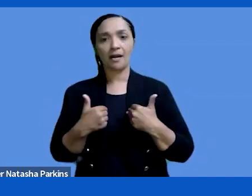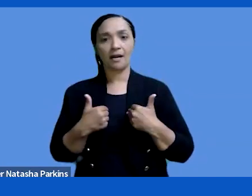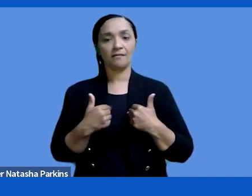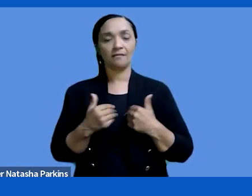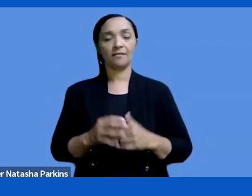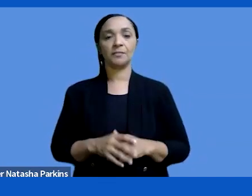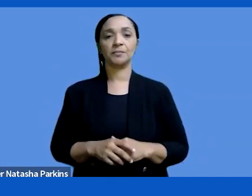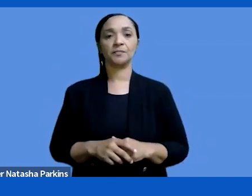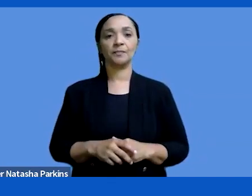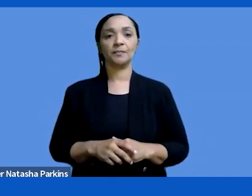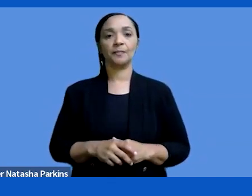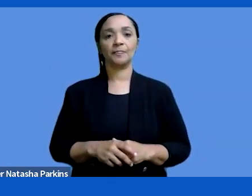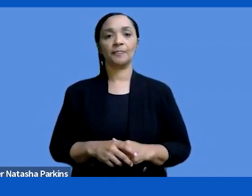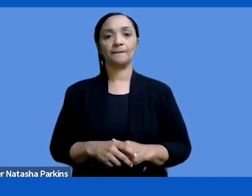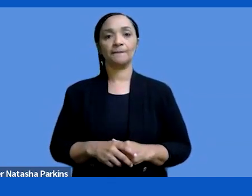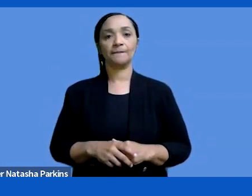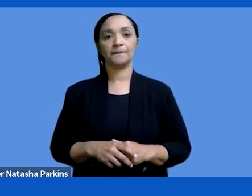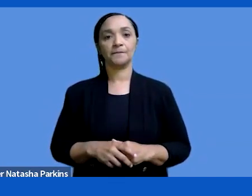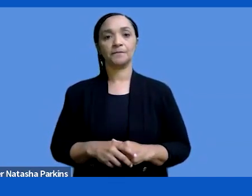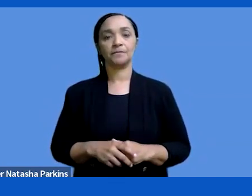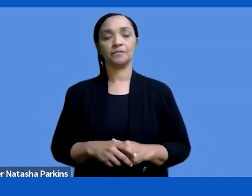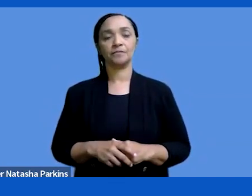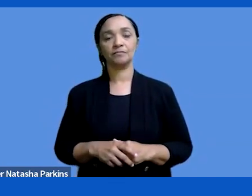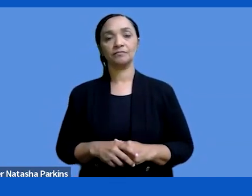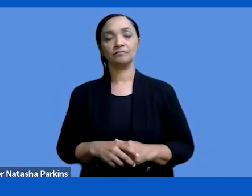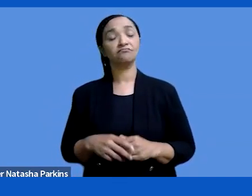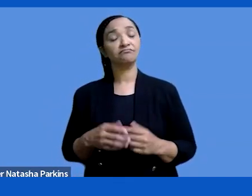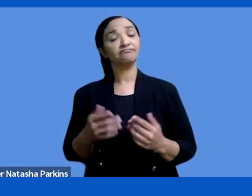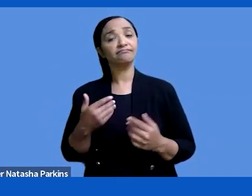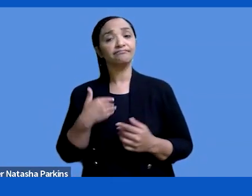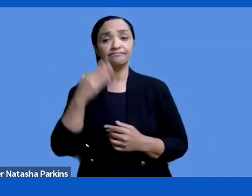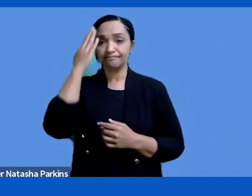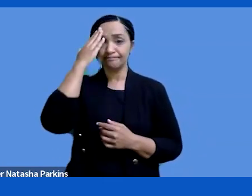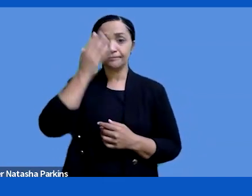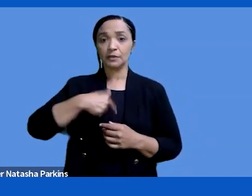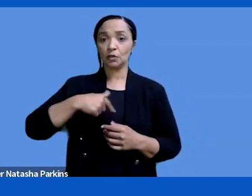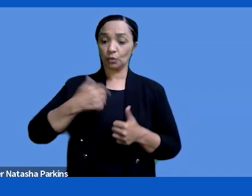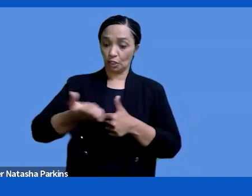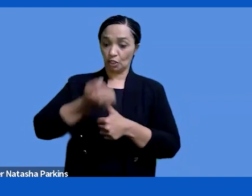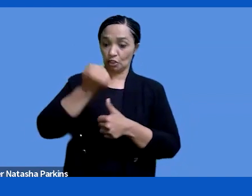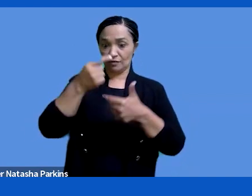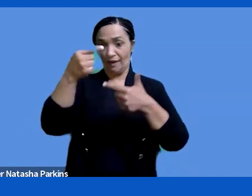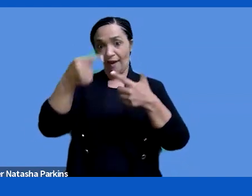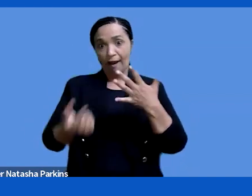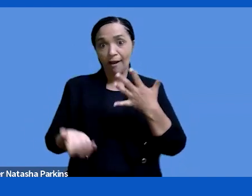Now, we must acknowledge that there is still much work to be done. We have also learned in the past